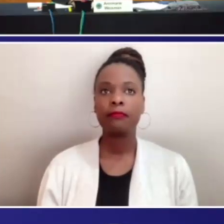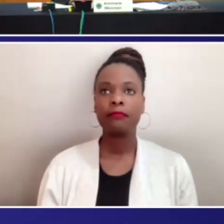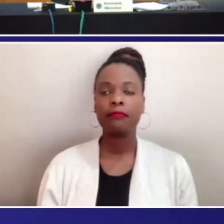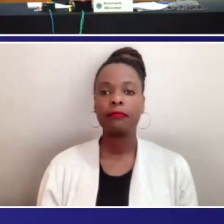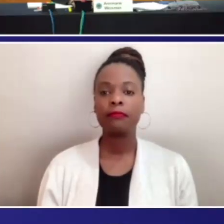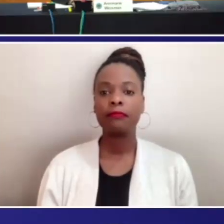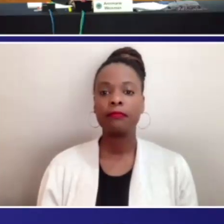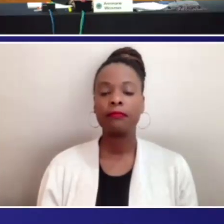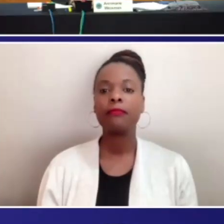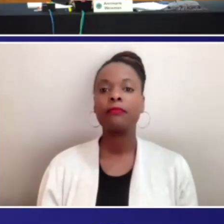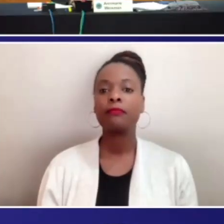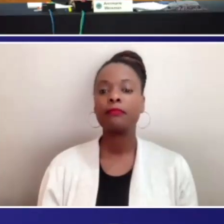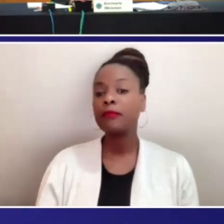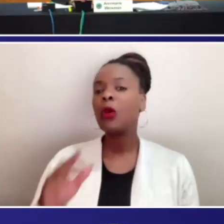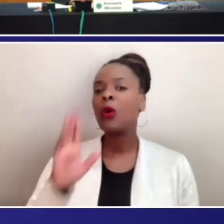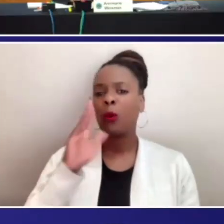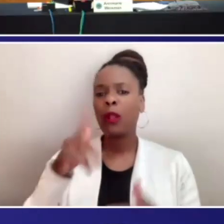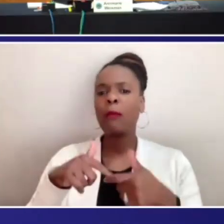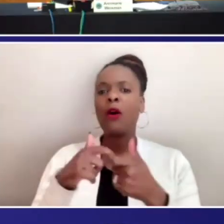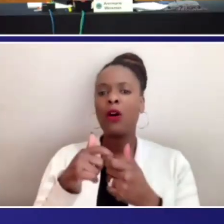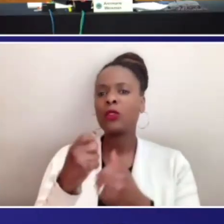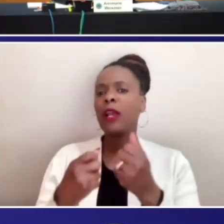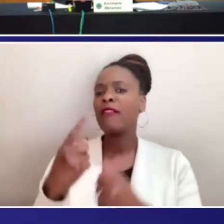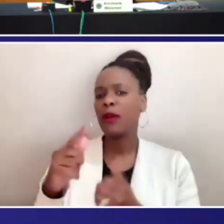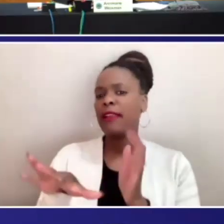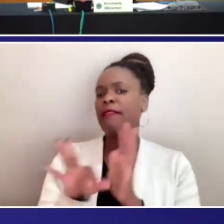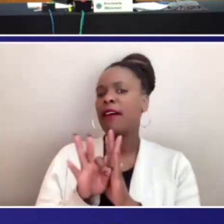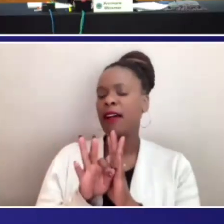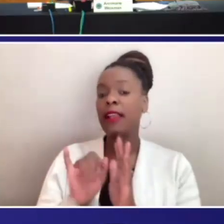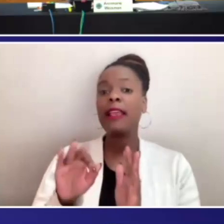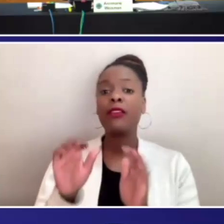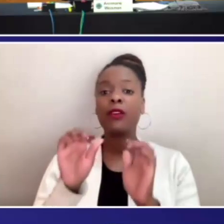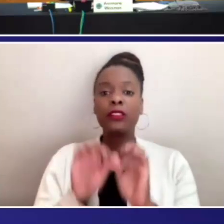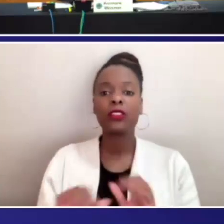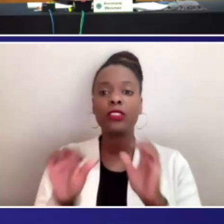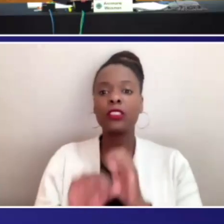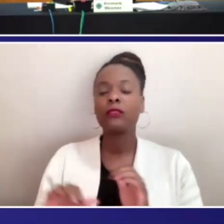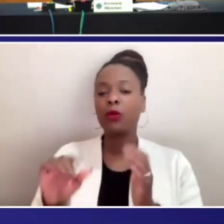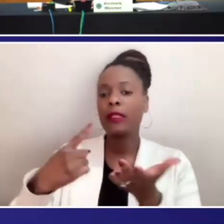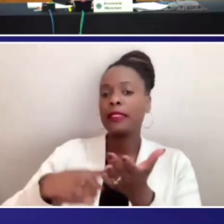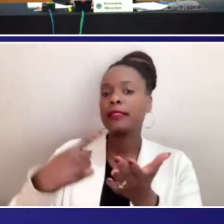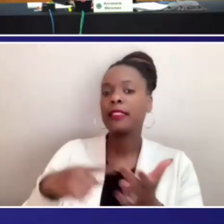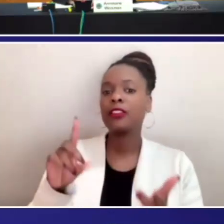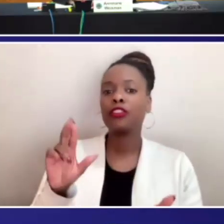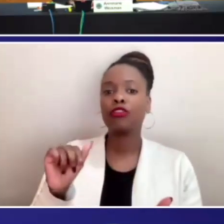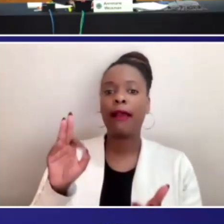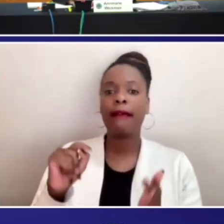Okay, let's, let's pause for a minute so everybody can find it. If you're looking at the discussion draft that was circulated, it's called